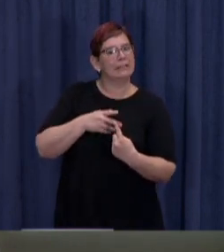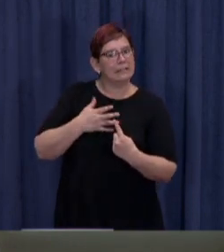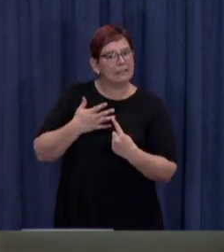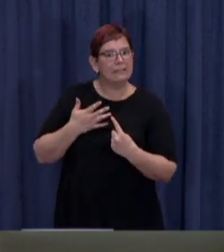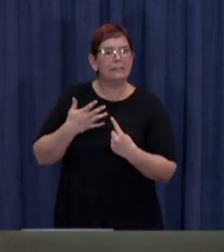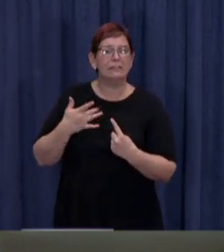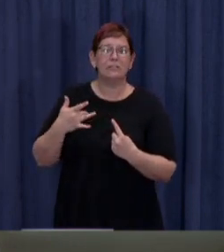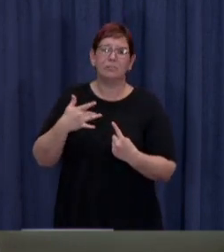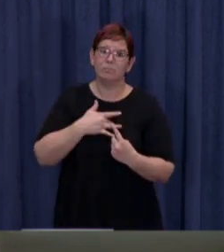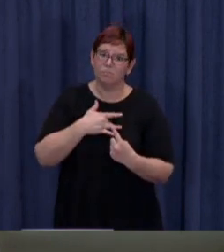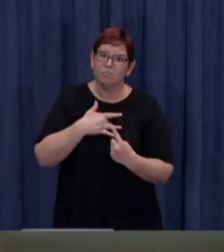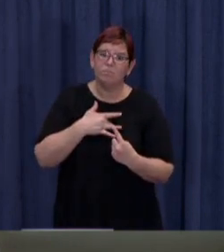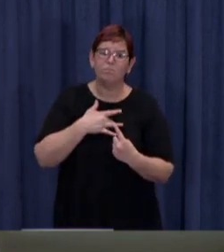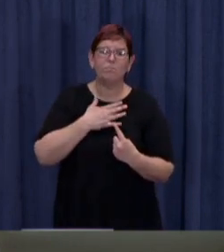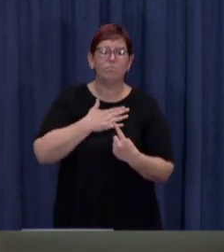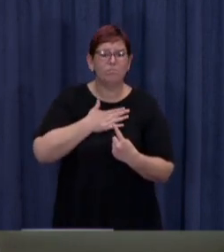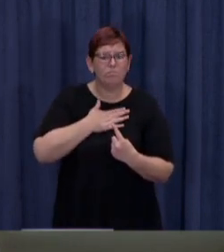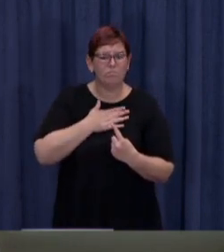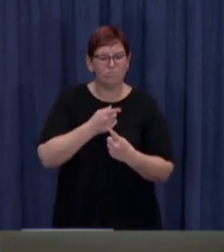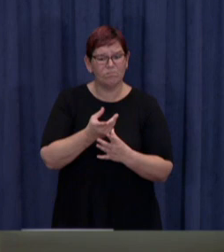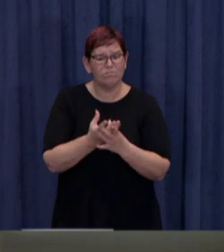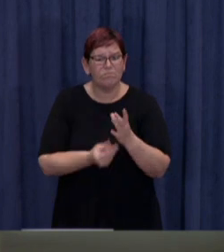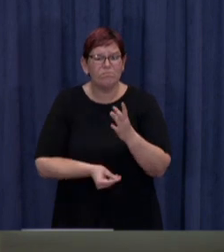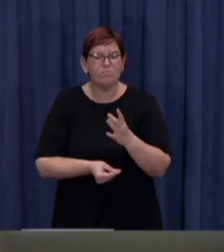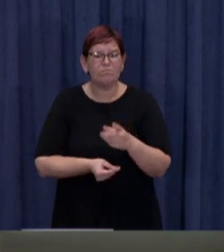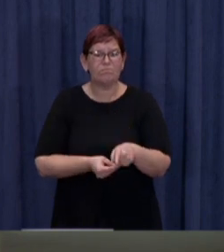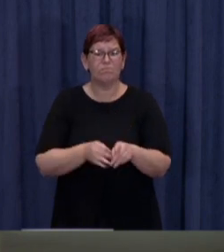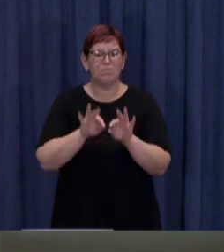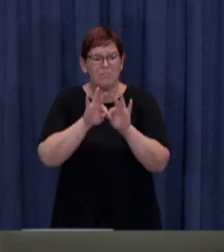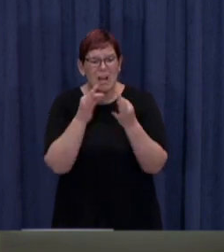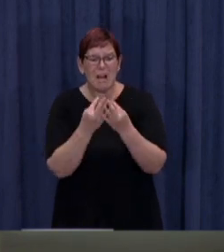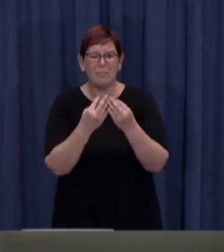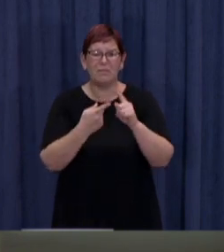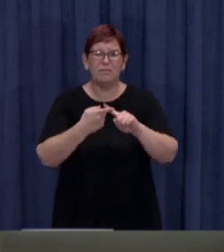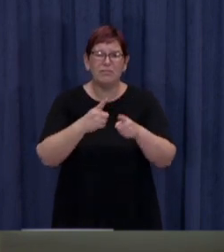succumbed but I think it will have served a valuable purpose for us all in